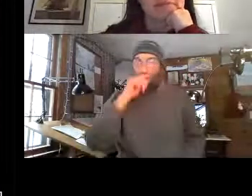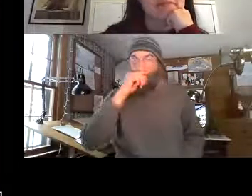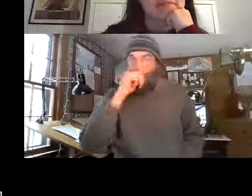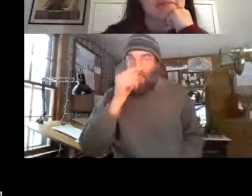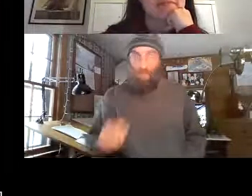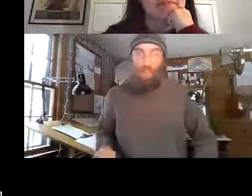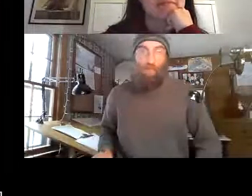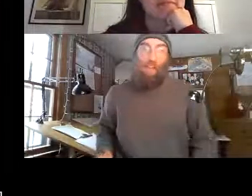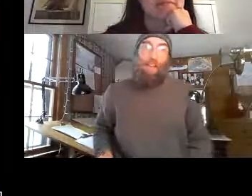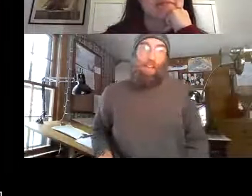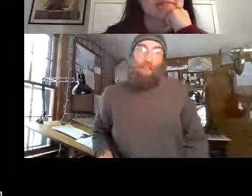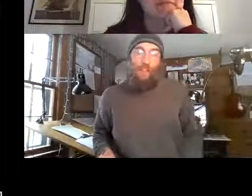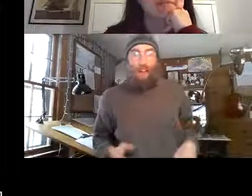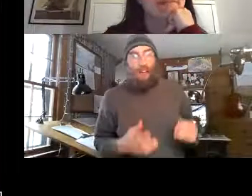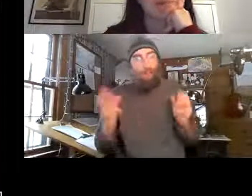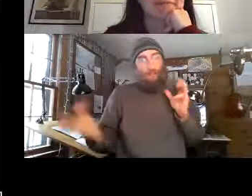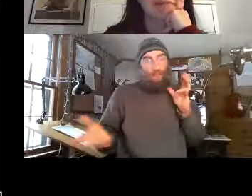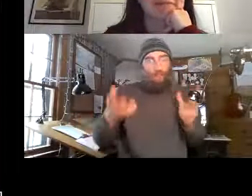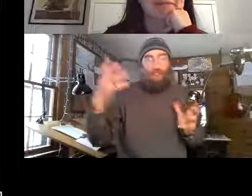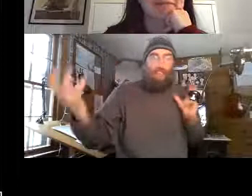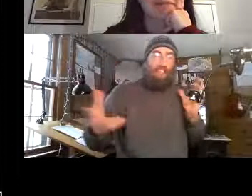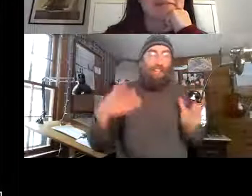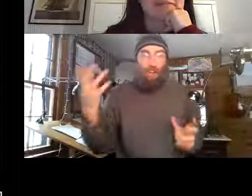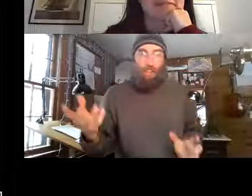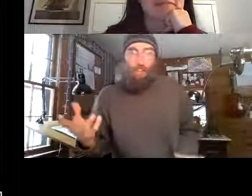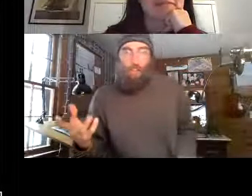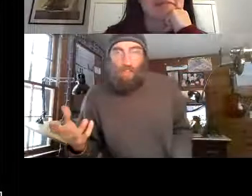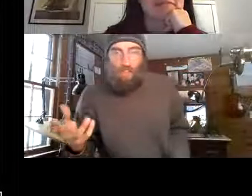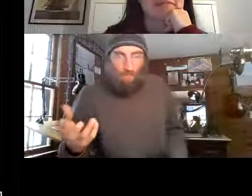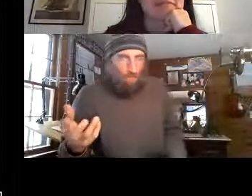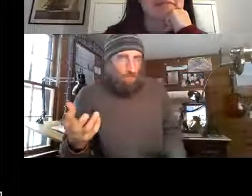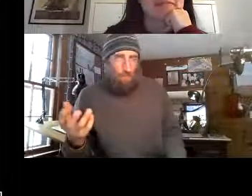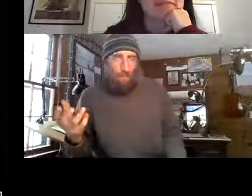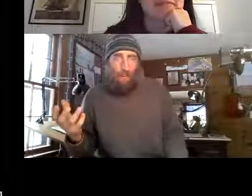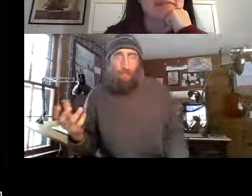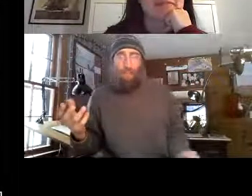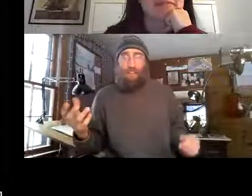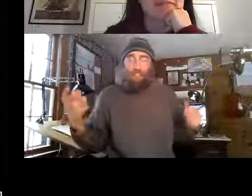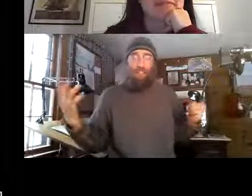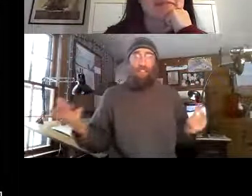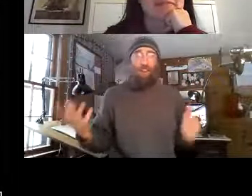to a diary, right? So then, um, thinking in cartoons, I realized this is a